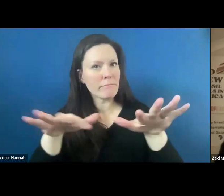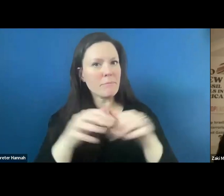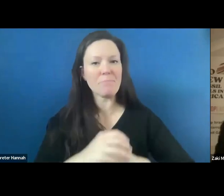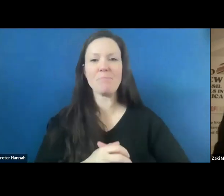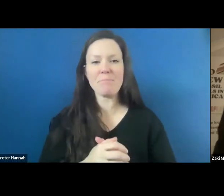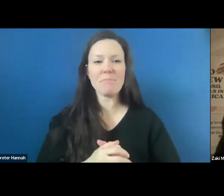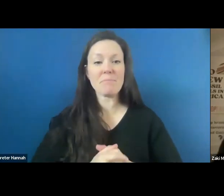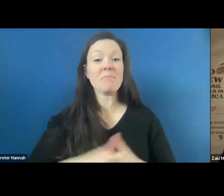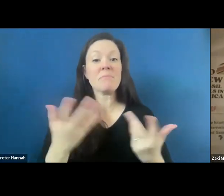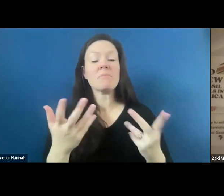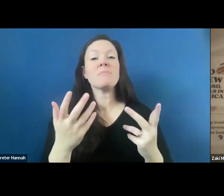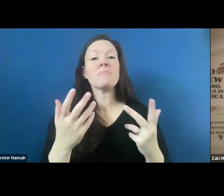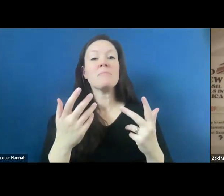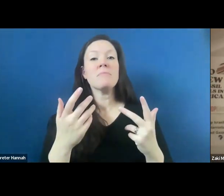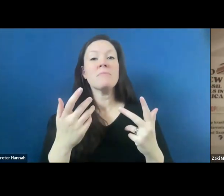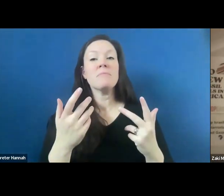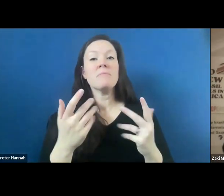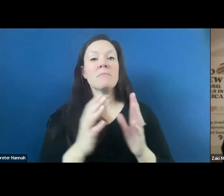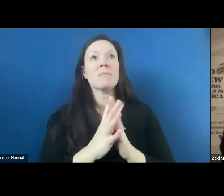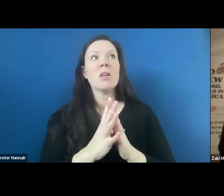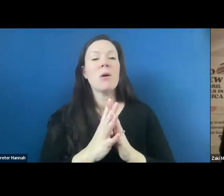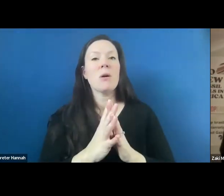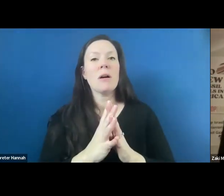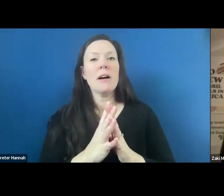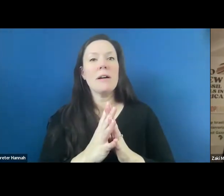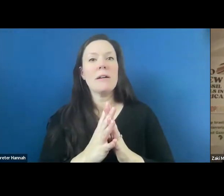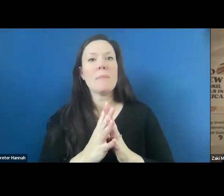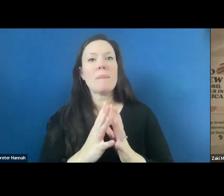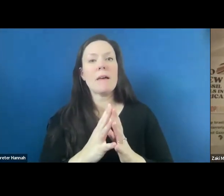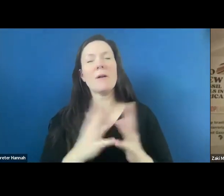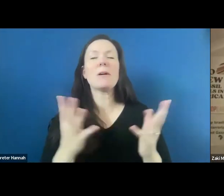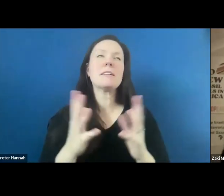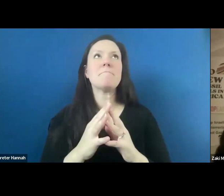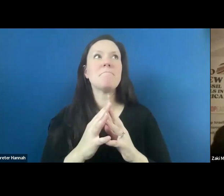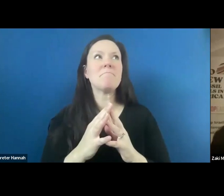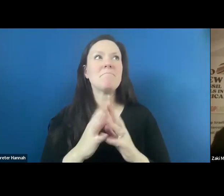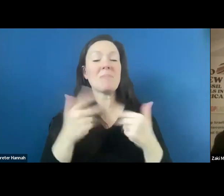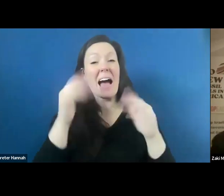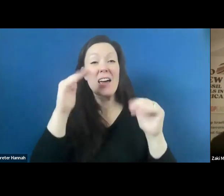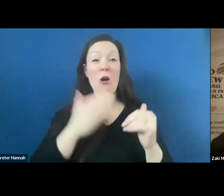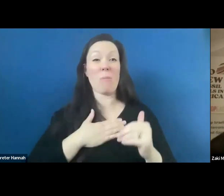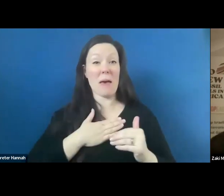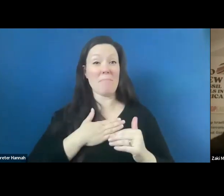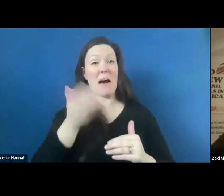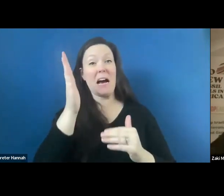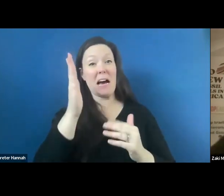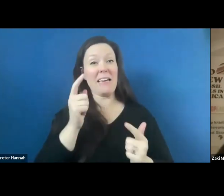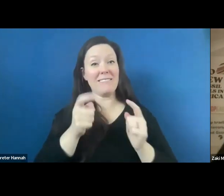So I hope to. Think, well, I hope my contributions would add some value to this conversation